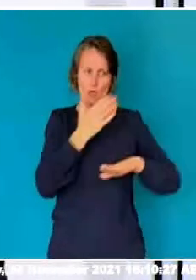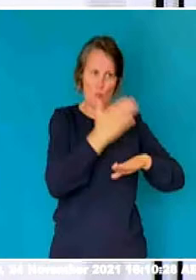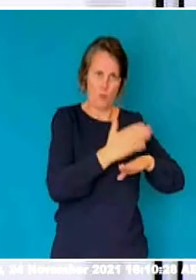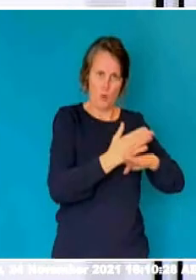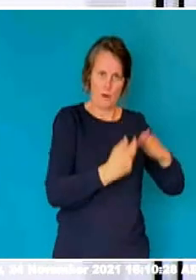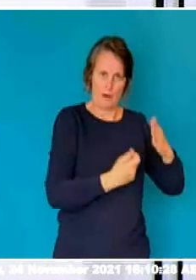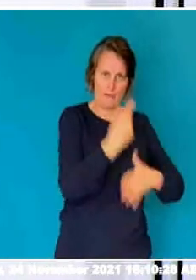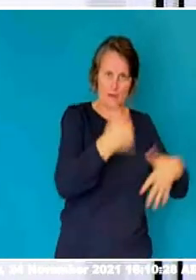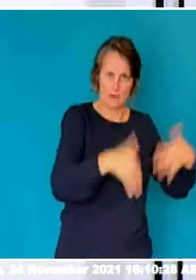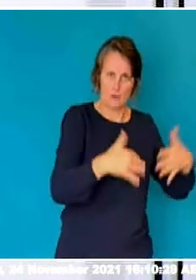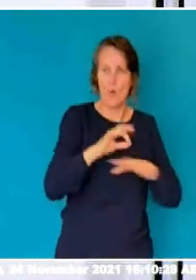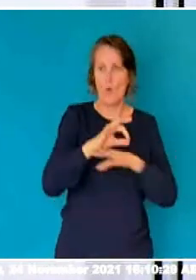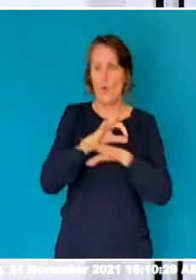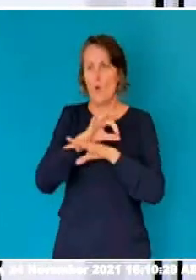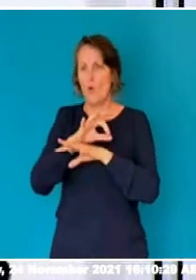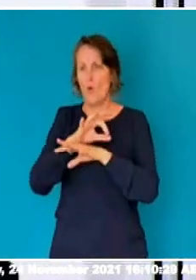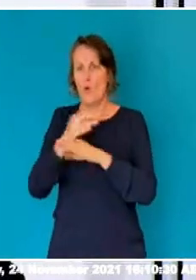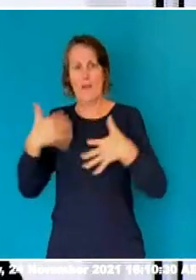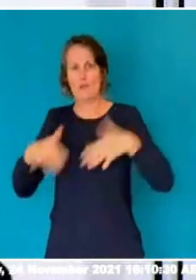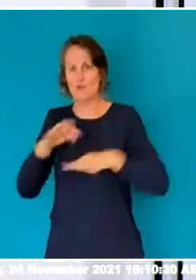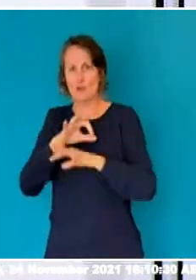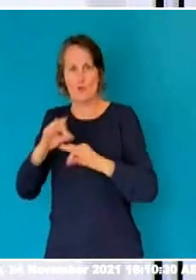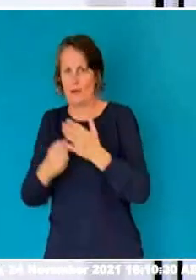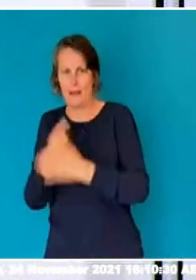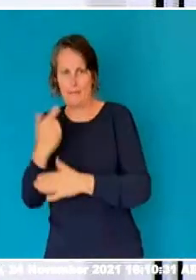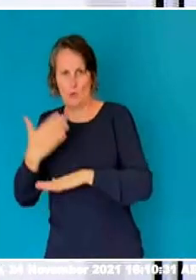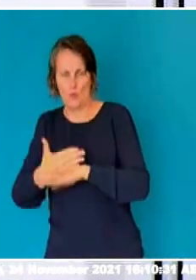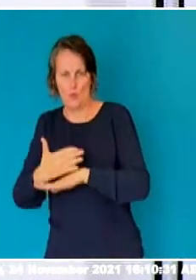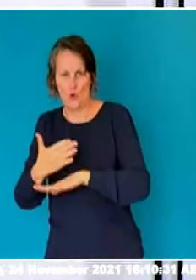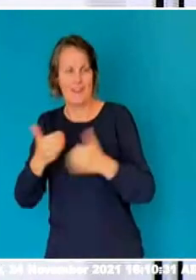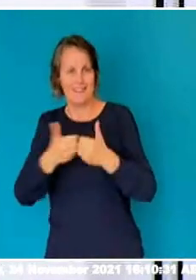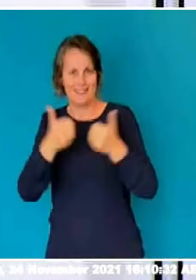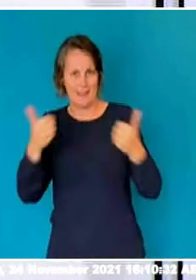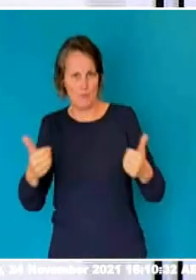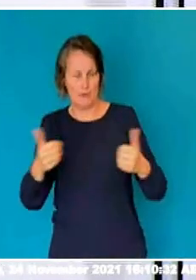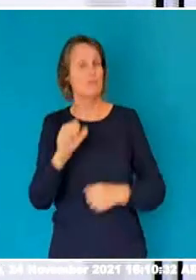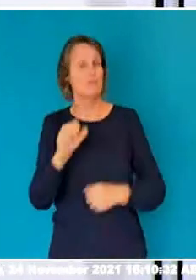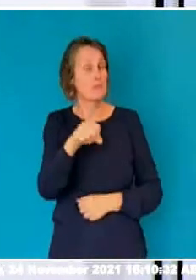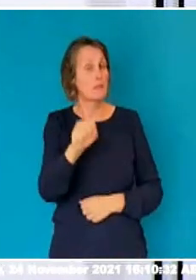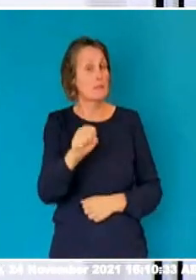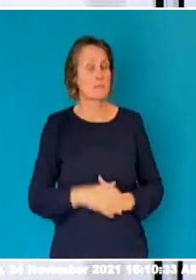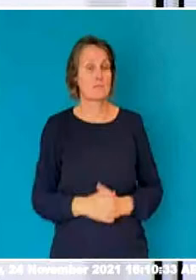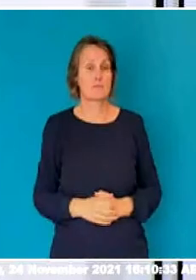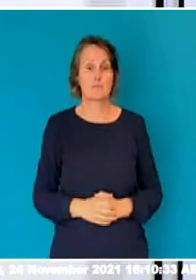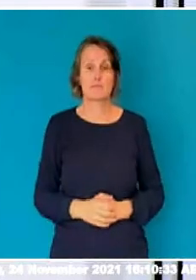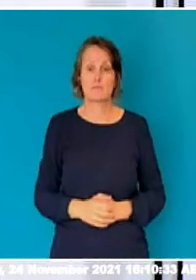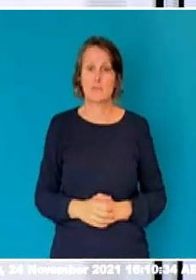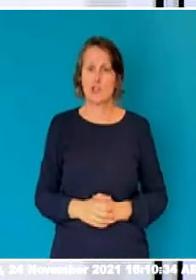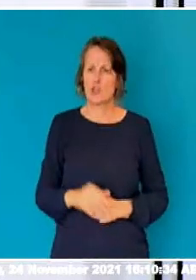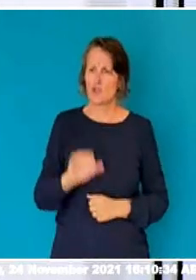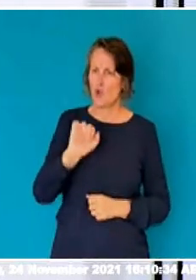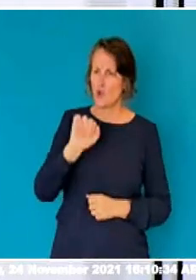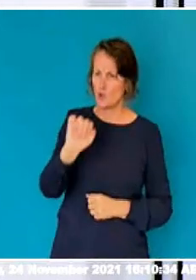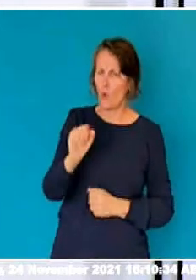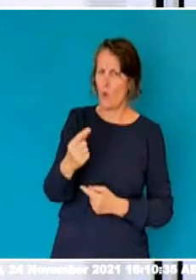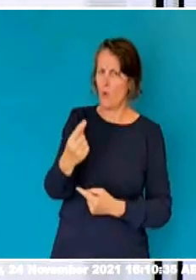They are quite separate, yes. Is it your evidence to this Commission that while there are two sets of